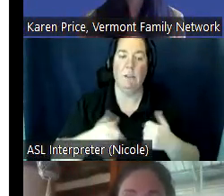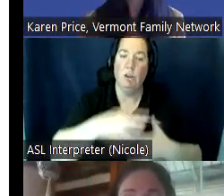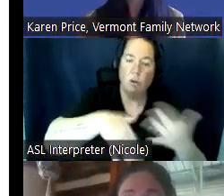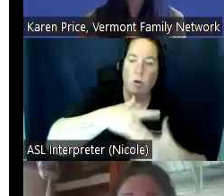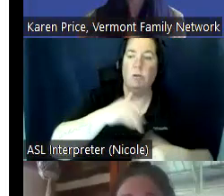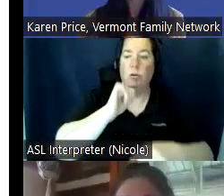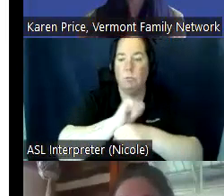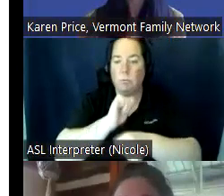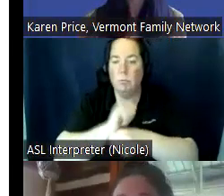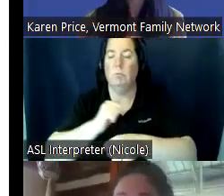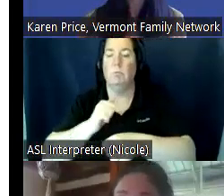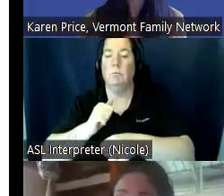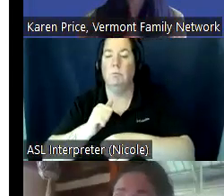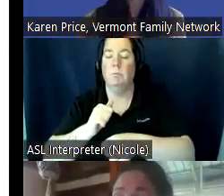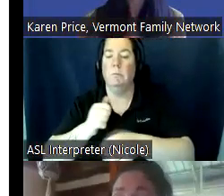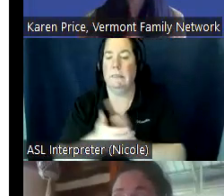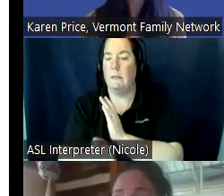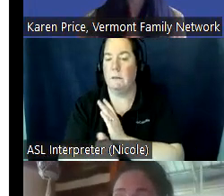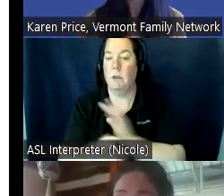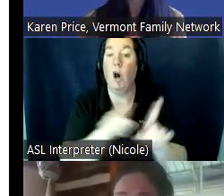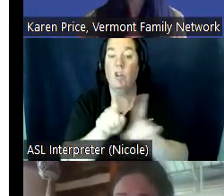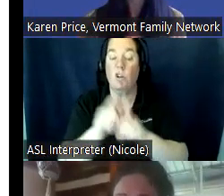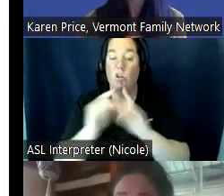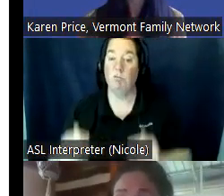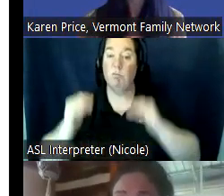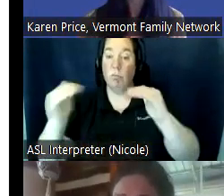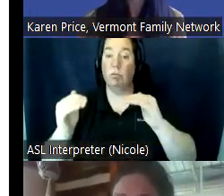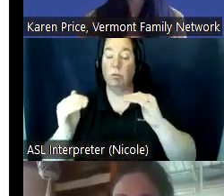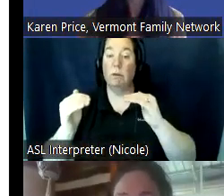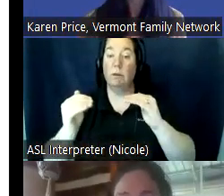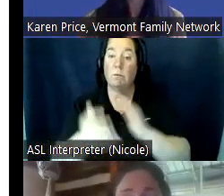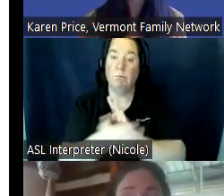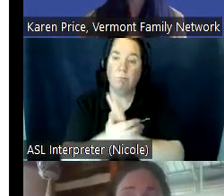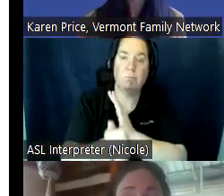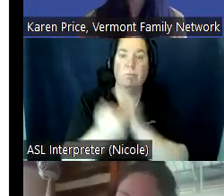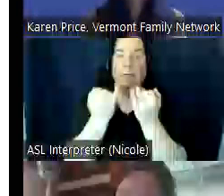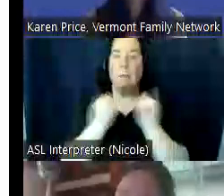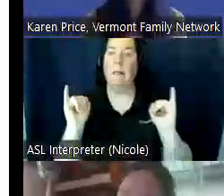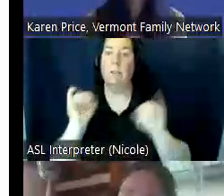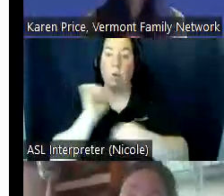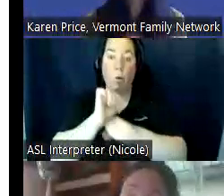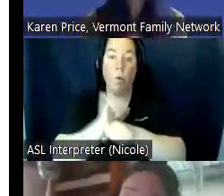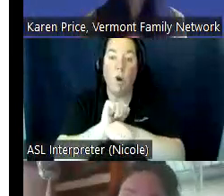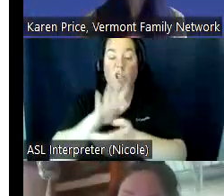or the skills needed to increase performance and independence at work, in school, in the home,